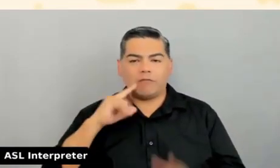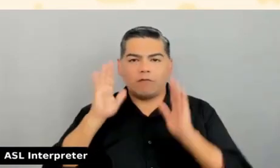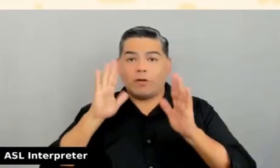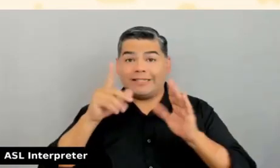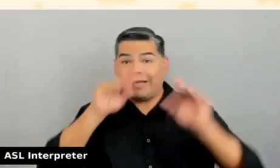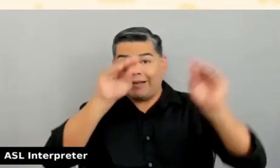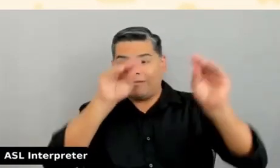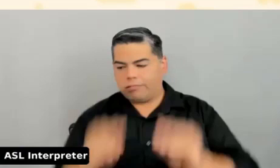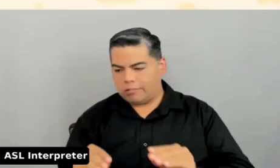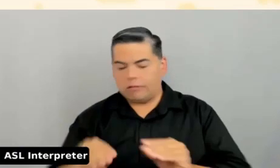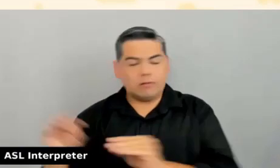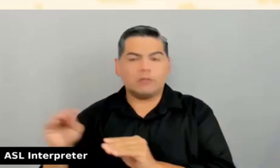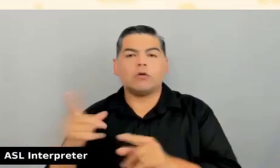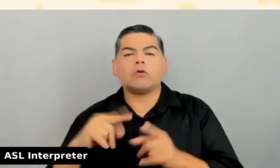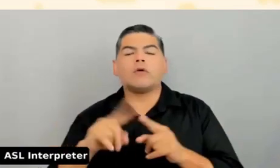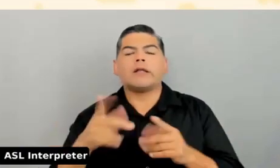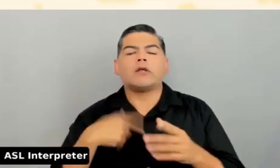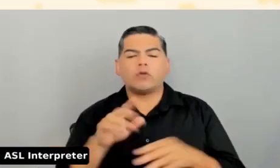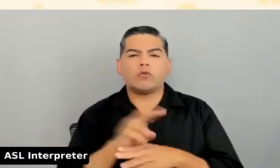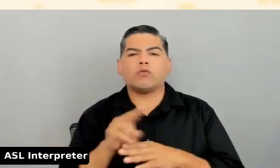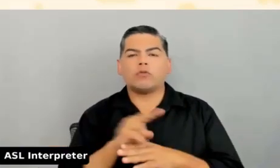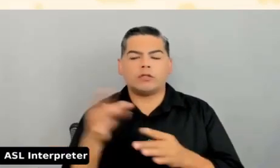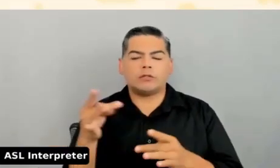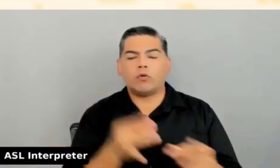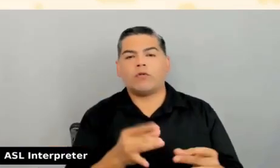when you use smooth scroll, you usually screw up the focus.